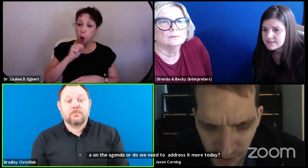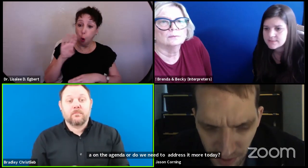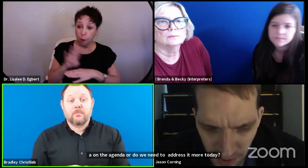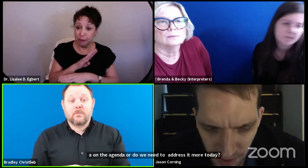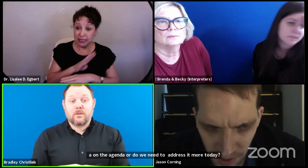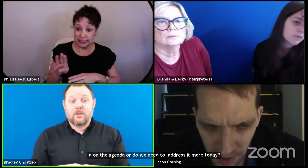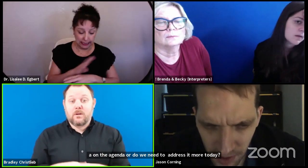Yes.